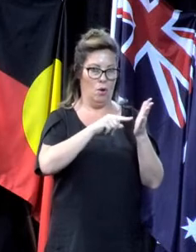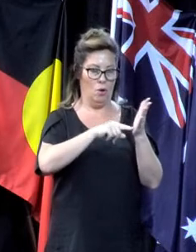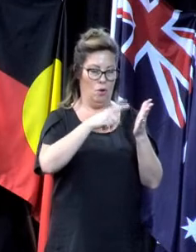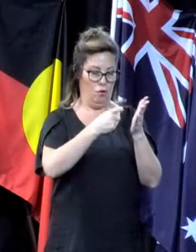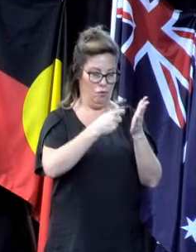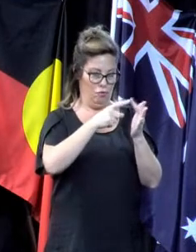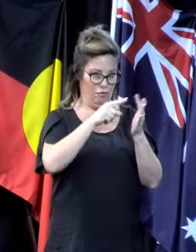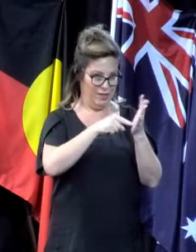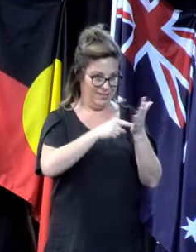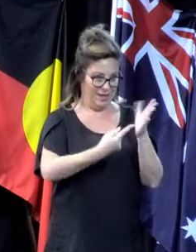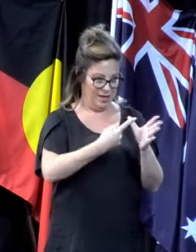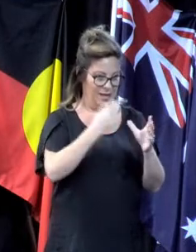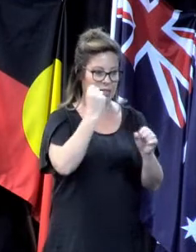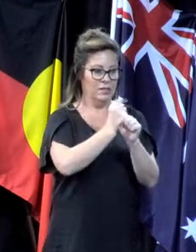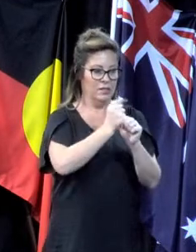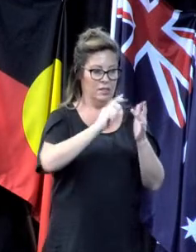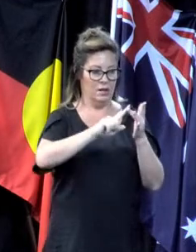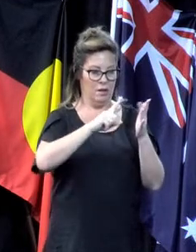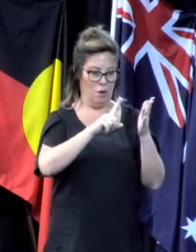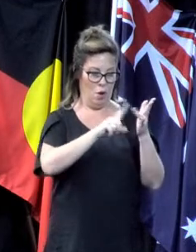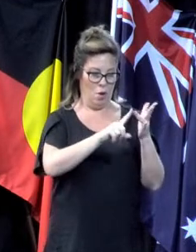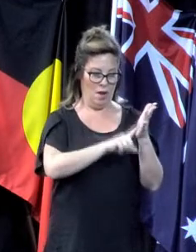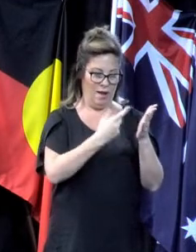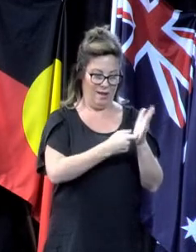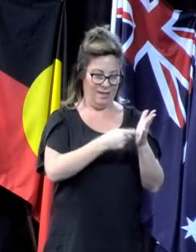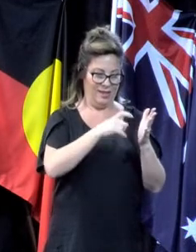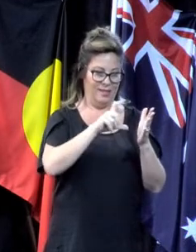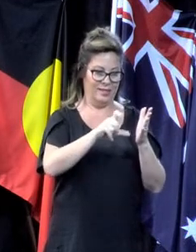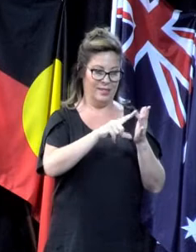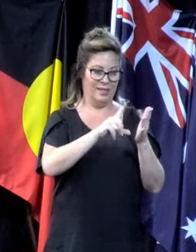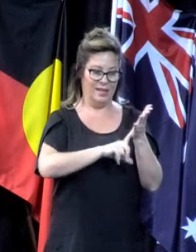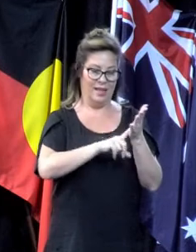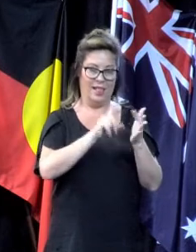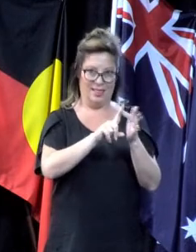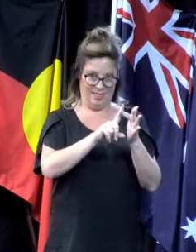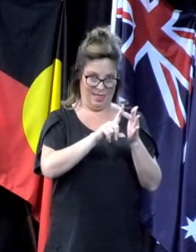Is that corect? MS KAUPPILA: Yes. Did I cut you off, Ms. Morris? No.